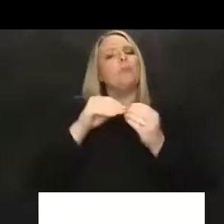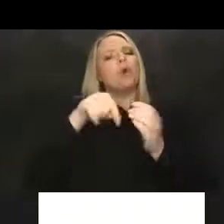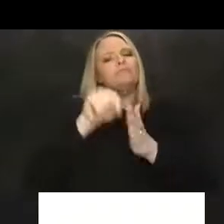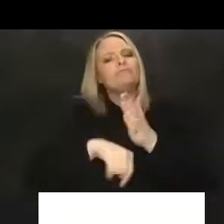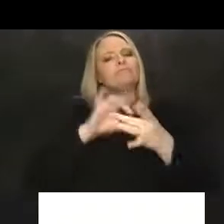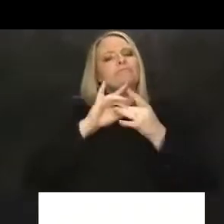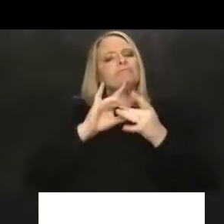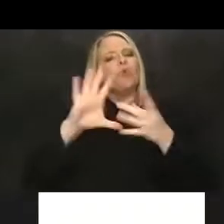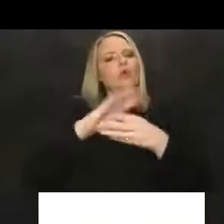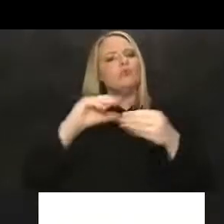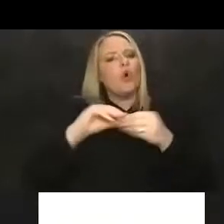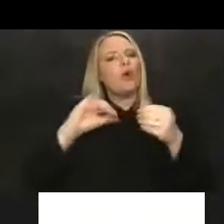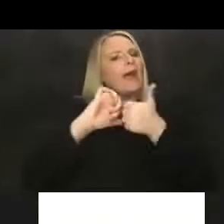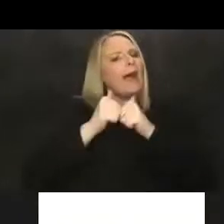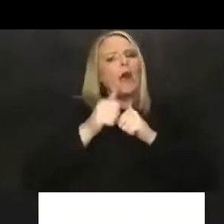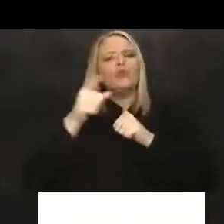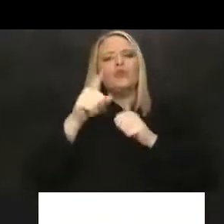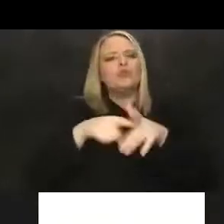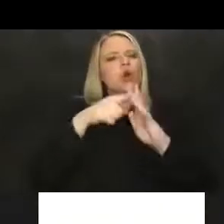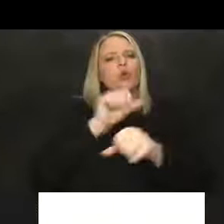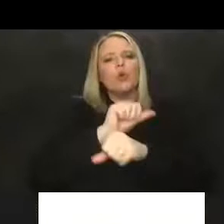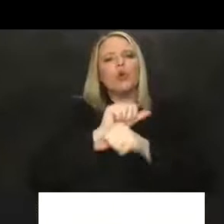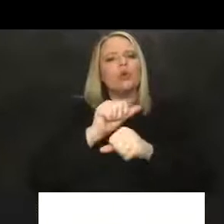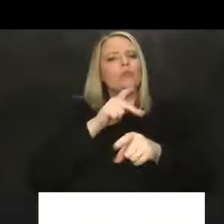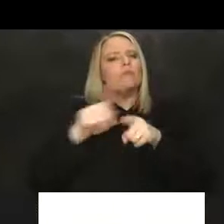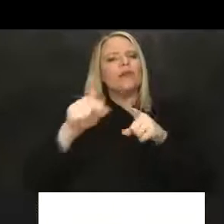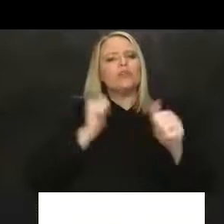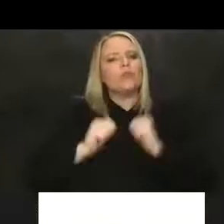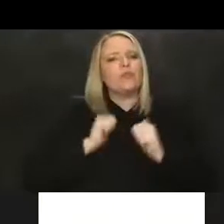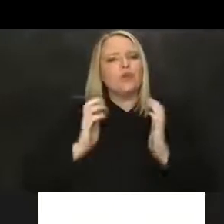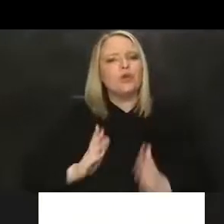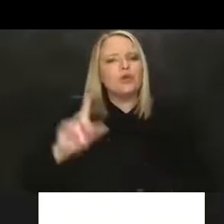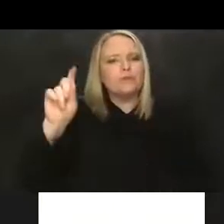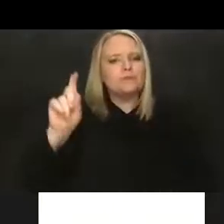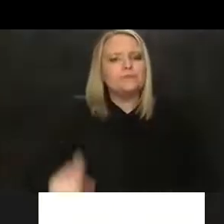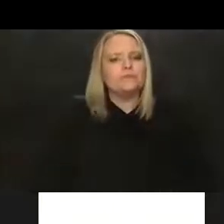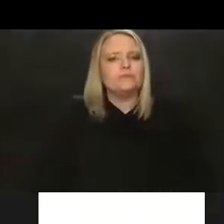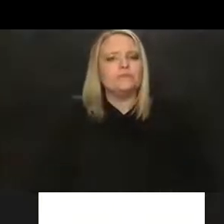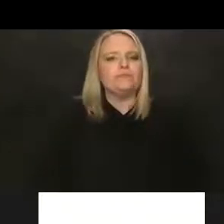how did you come to work in professional theatre?